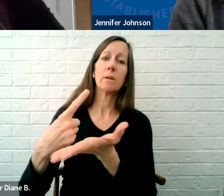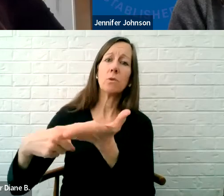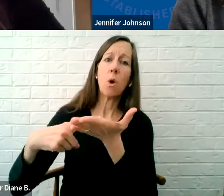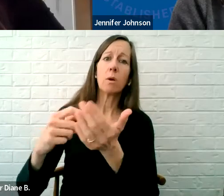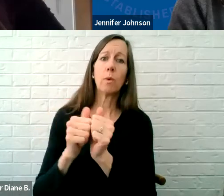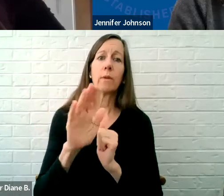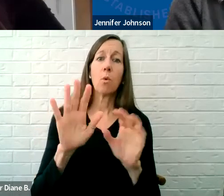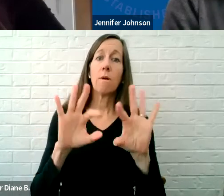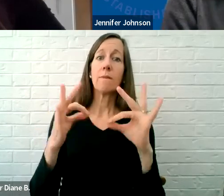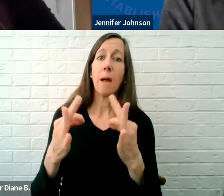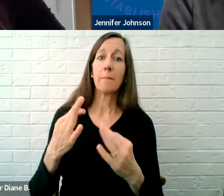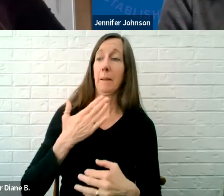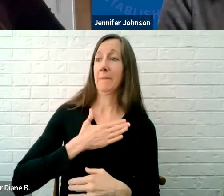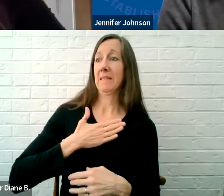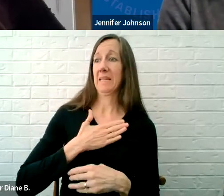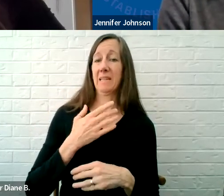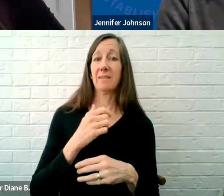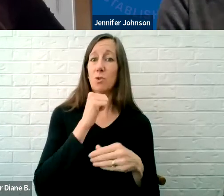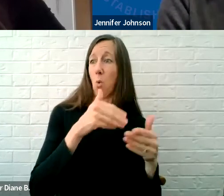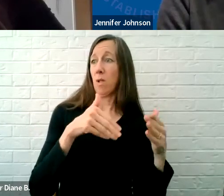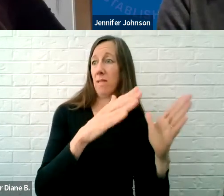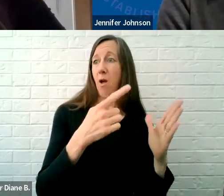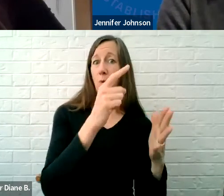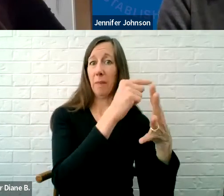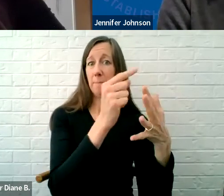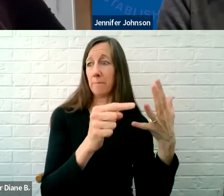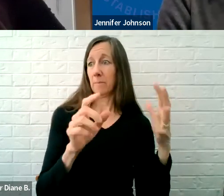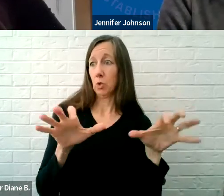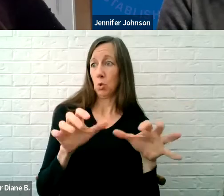If they do do this, please help me to get back to my place,